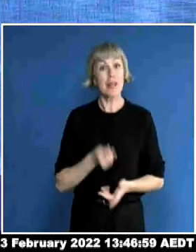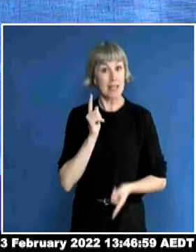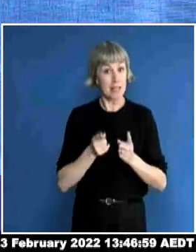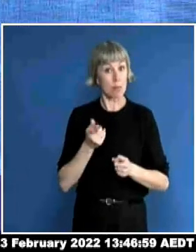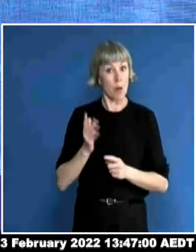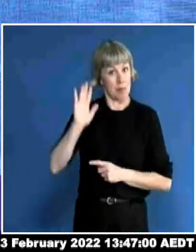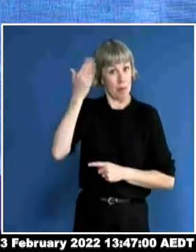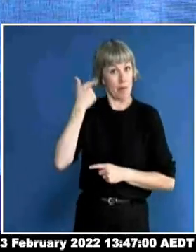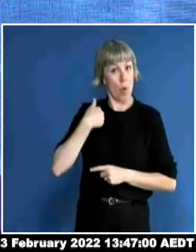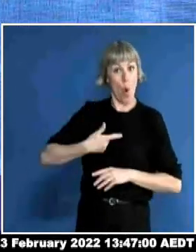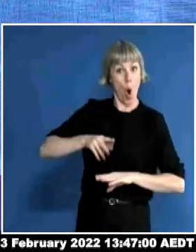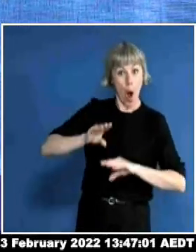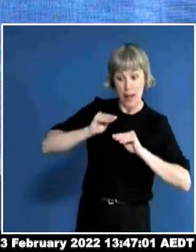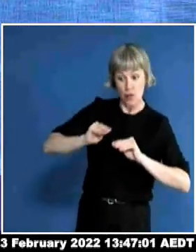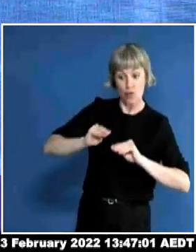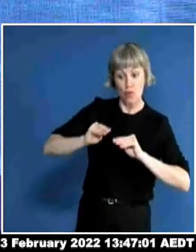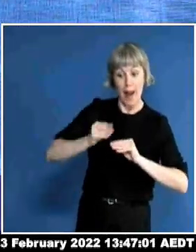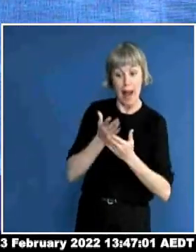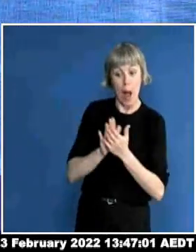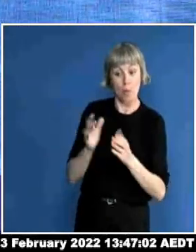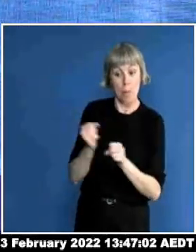So you learnt on the job. I learnt on the job.